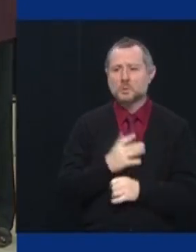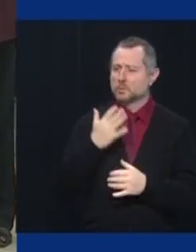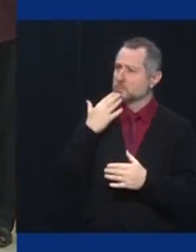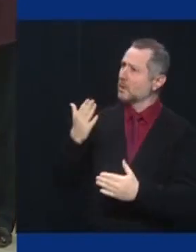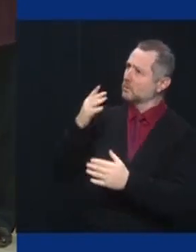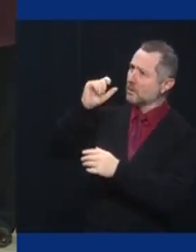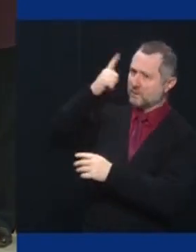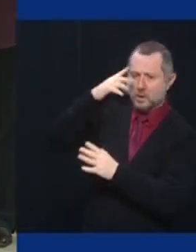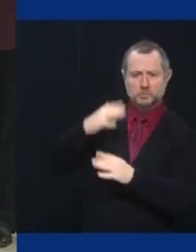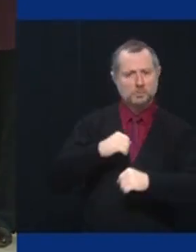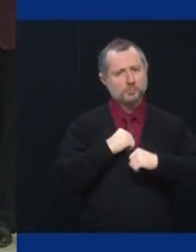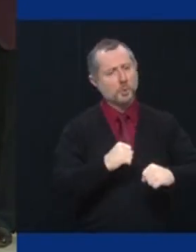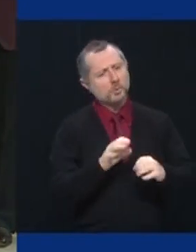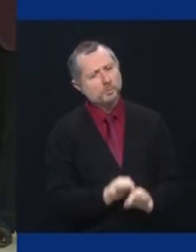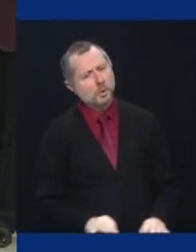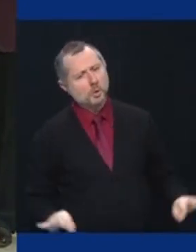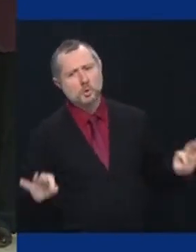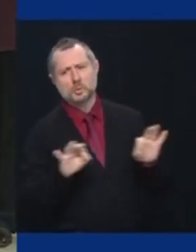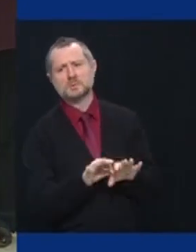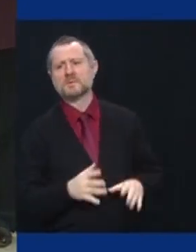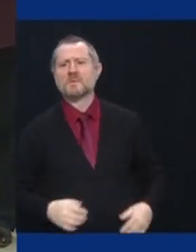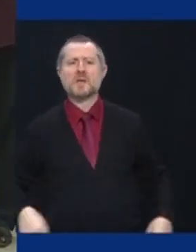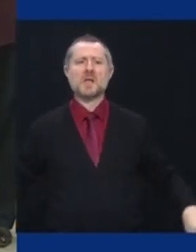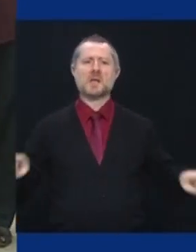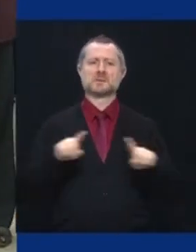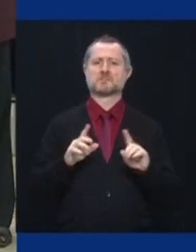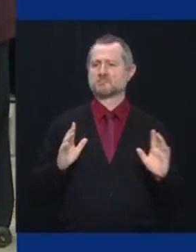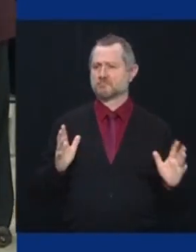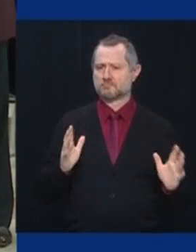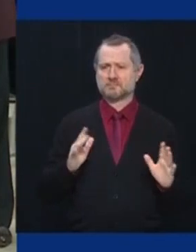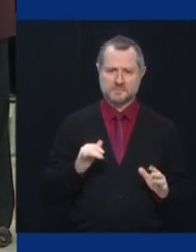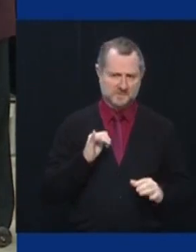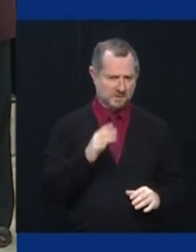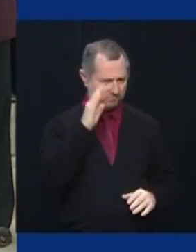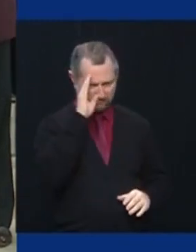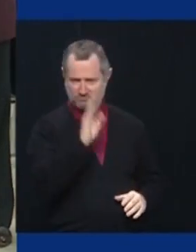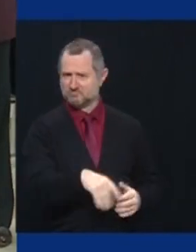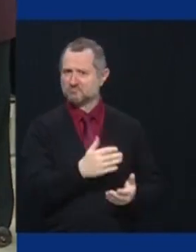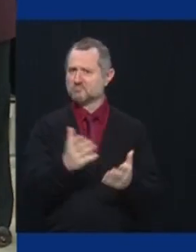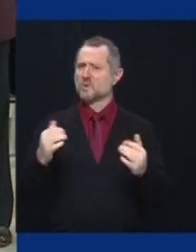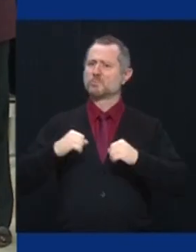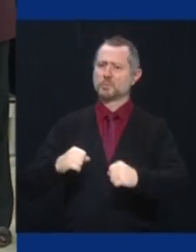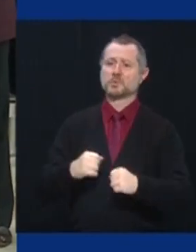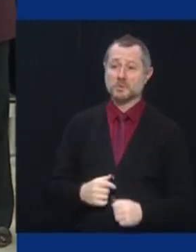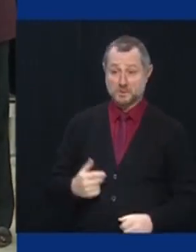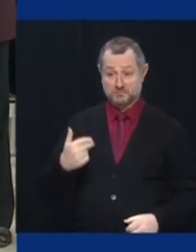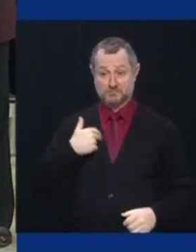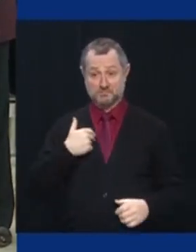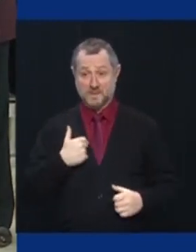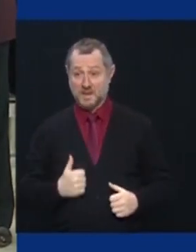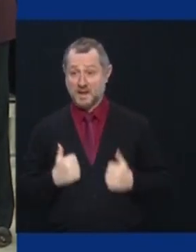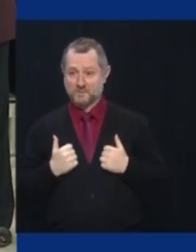AND I TOOK IT, I FEEL SO MUCH AND I WEAR MY MASK. BUT THANK YOU GOVERNOR, FOR